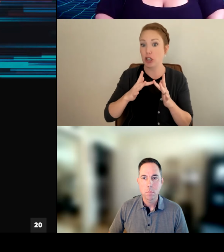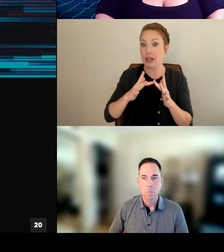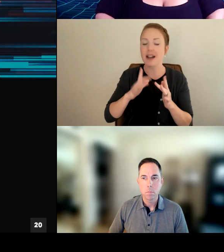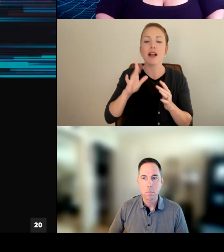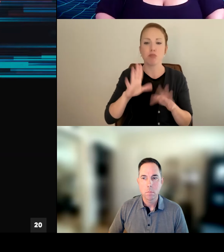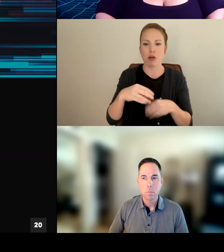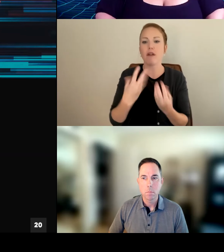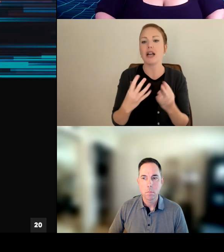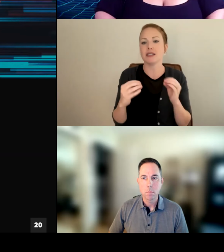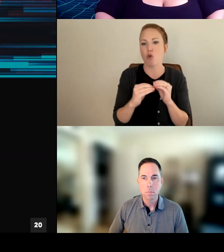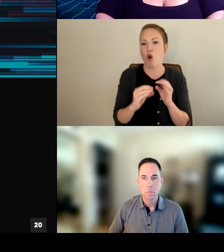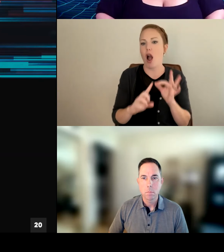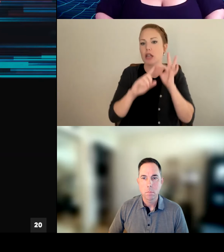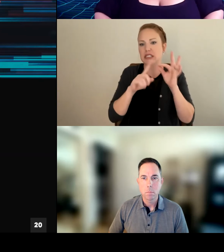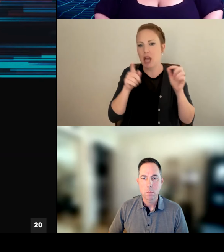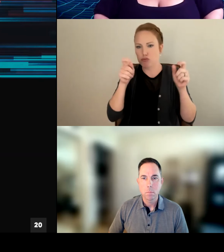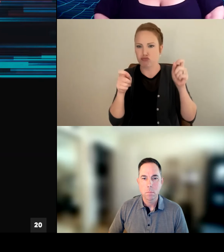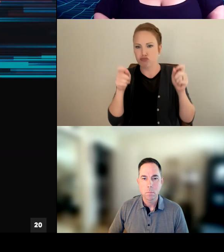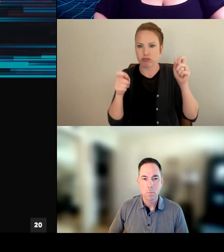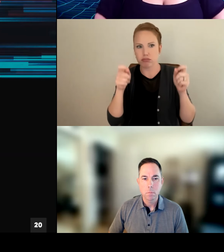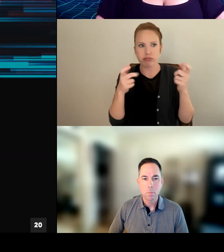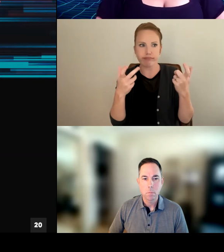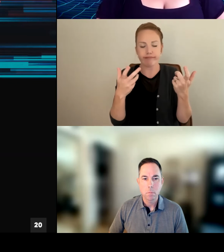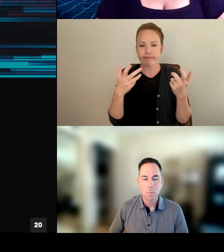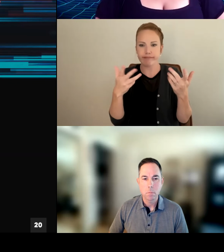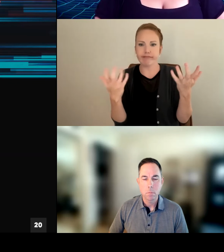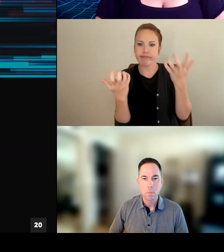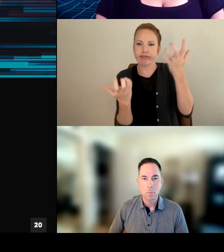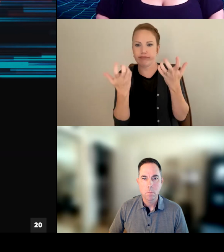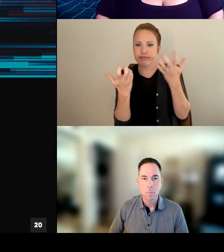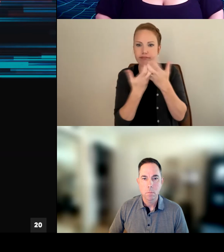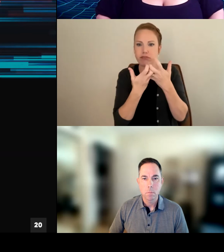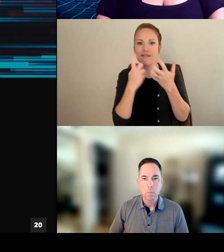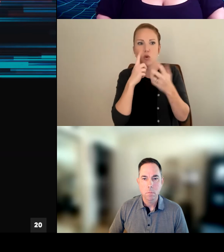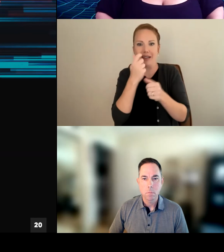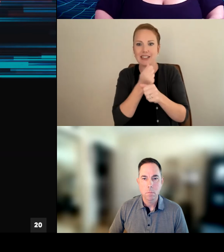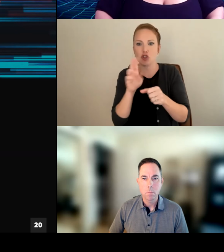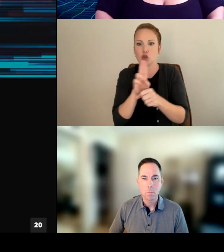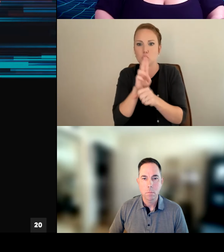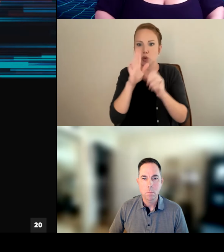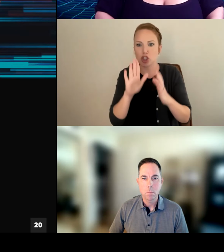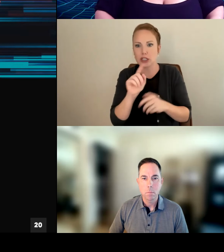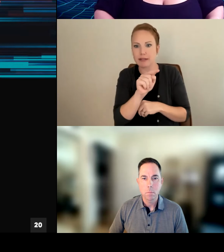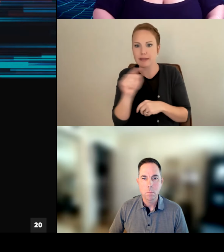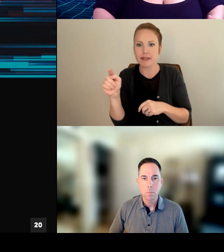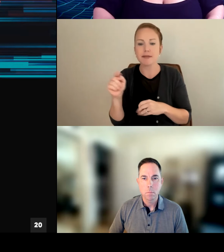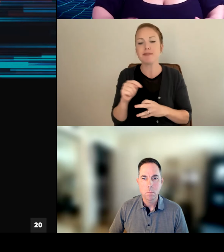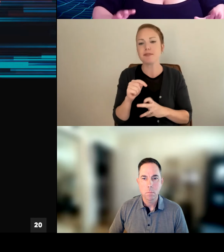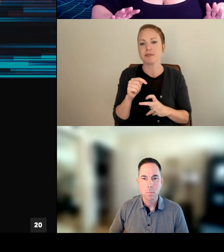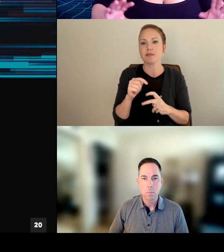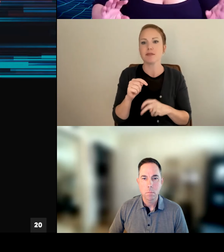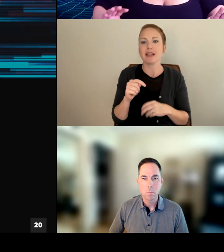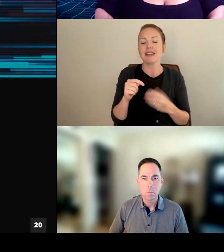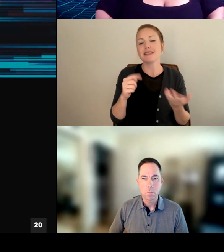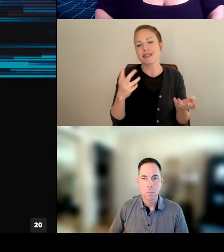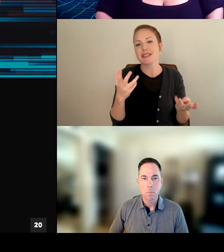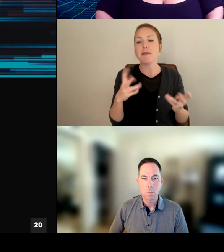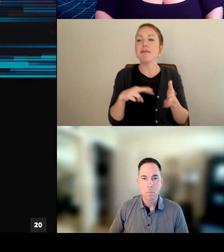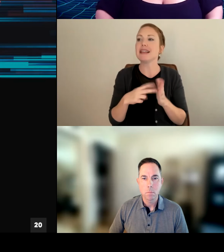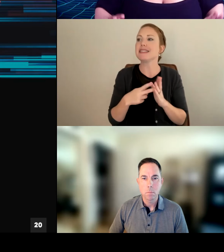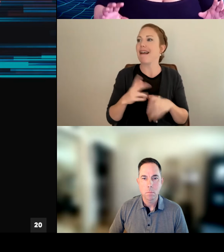is provided in the hands of the user. I know it sounds a little bit, it's a fancy way of saying it